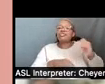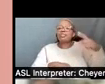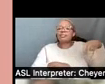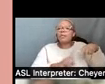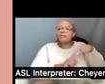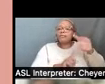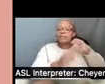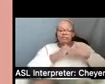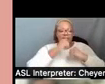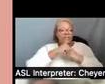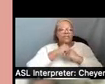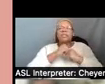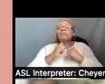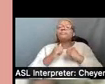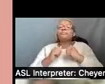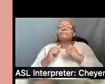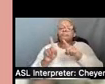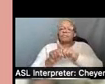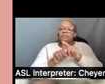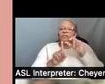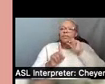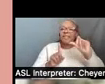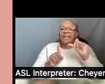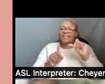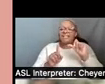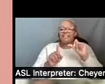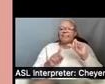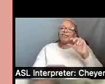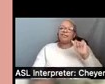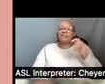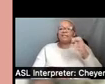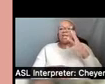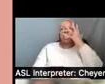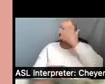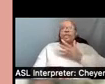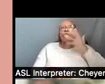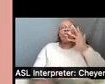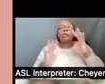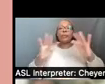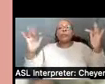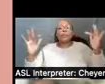And not as kind of an aesthetic sheen to things.